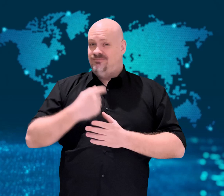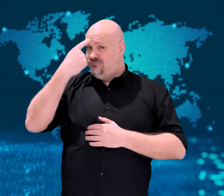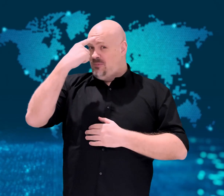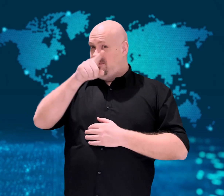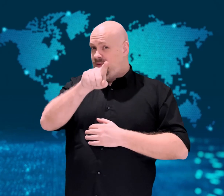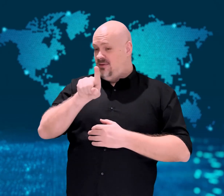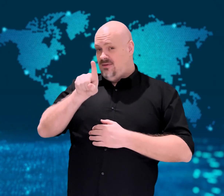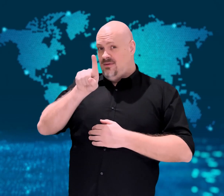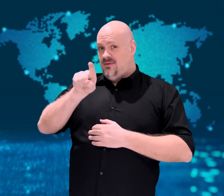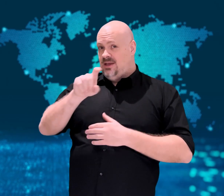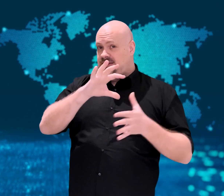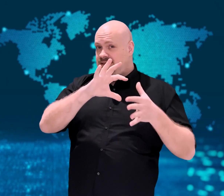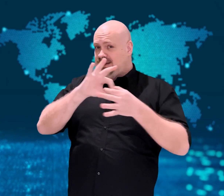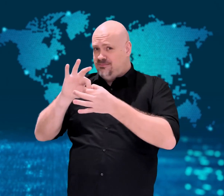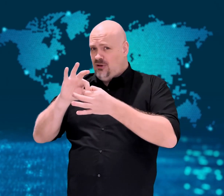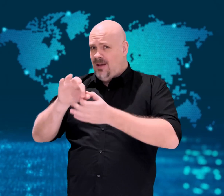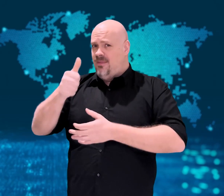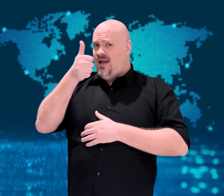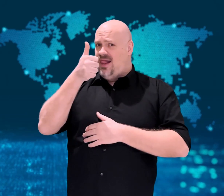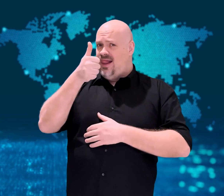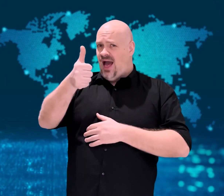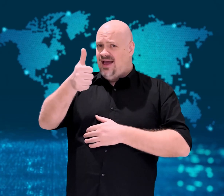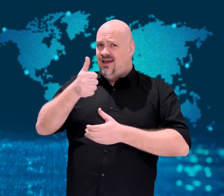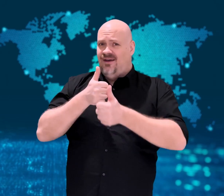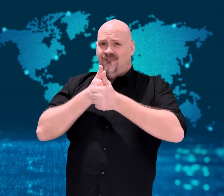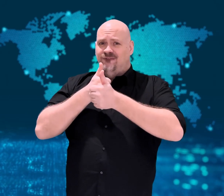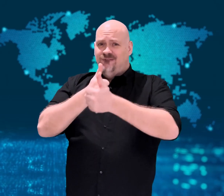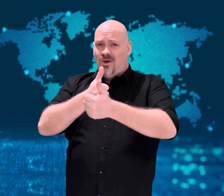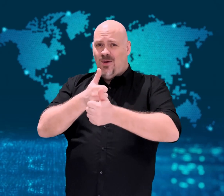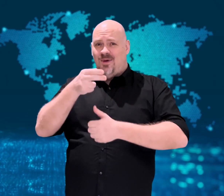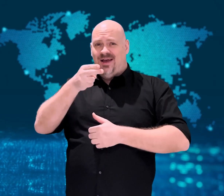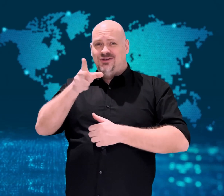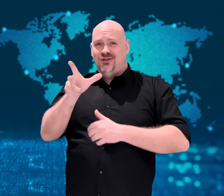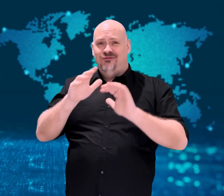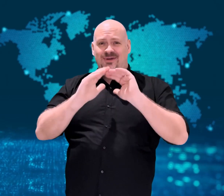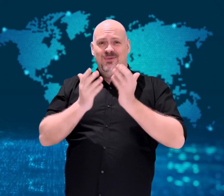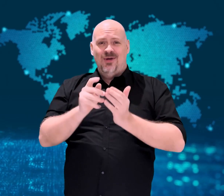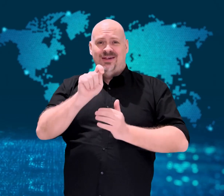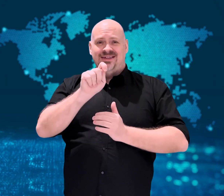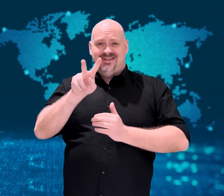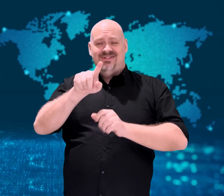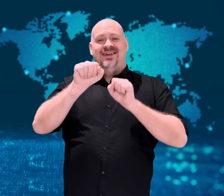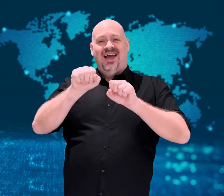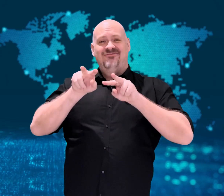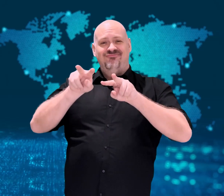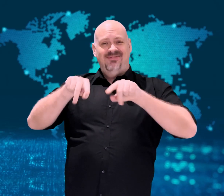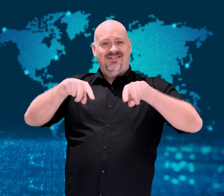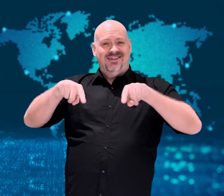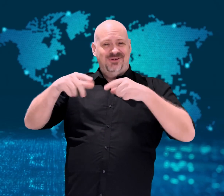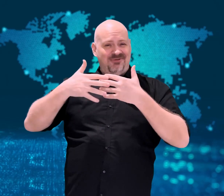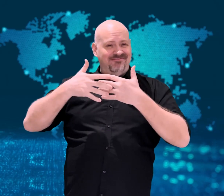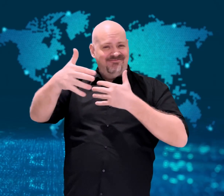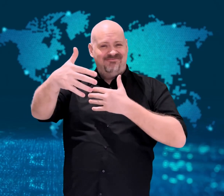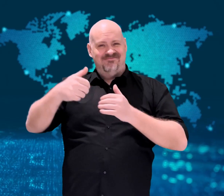Don’t forget to subscribe, like, and follow H3 World TV to get new video updates!